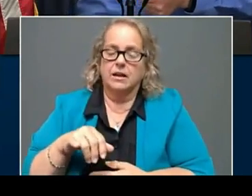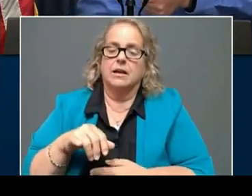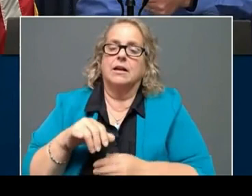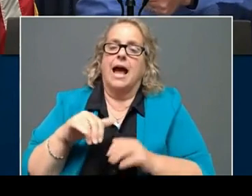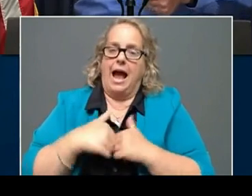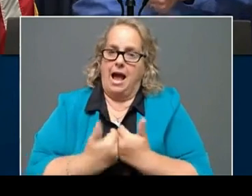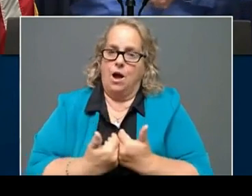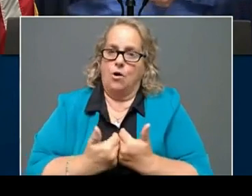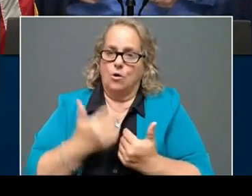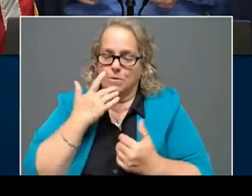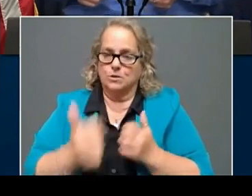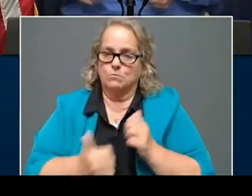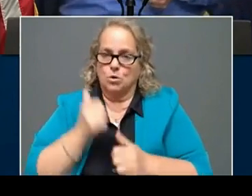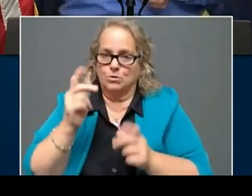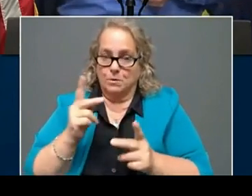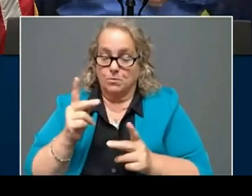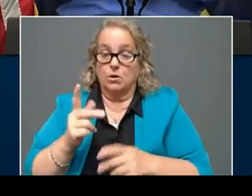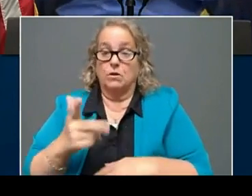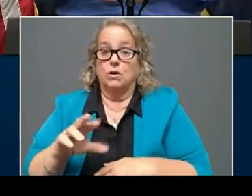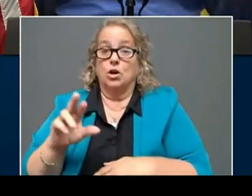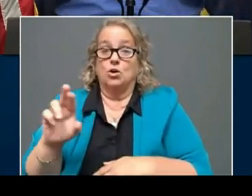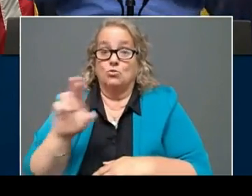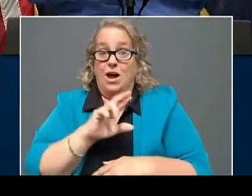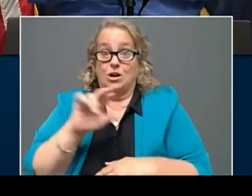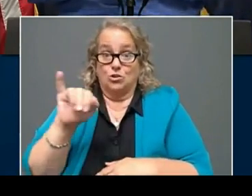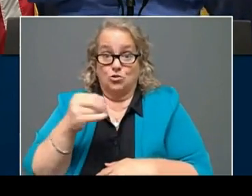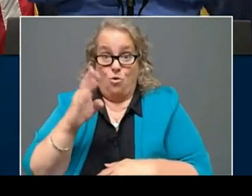The far right in july shows what happens when you have a new strain